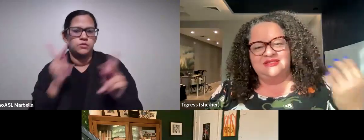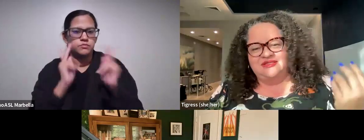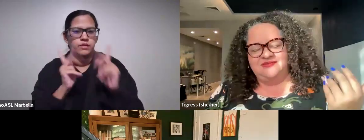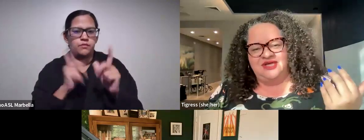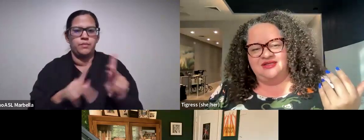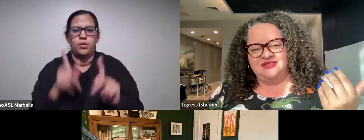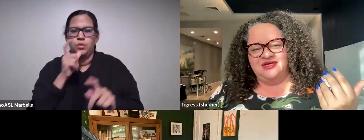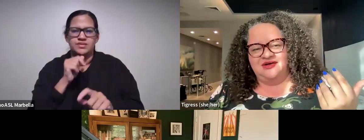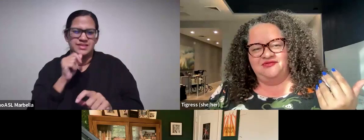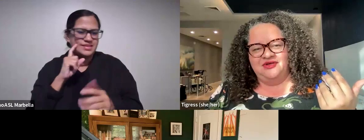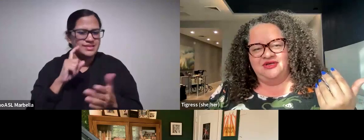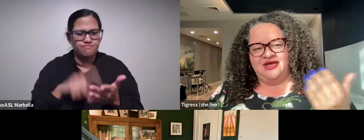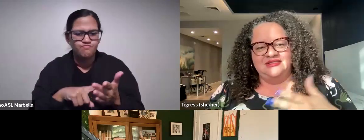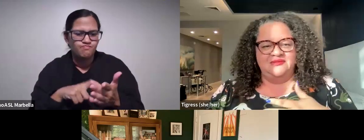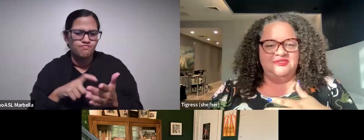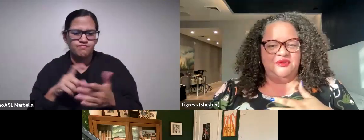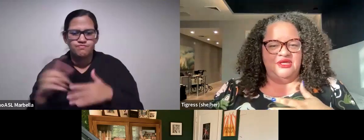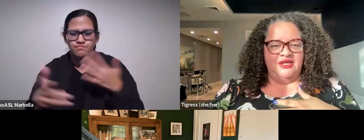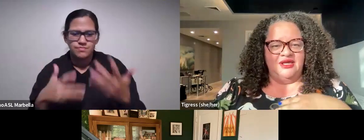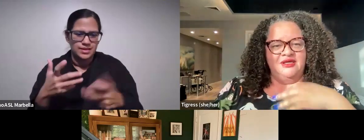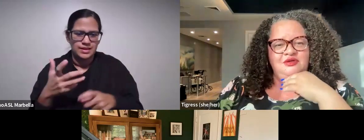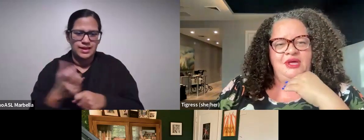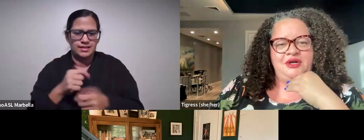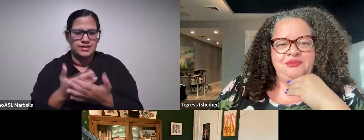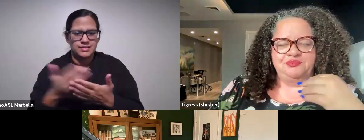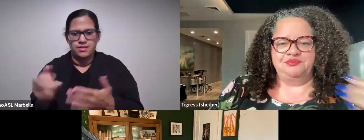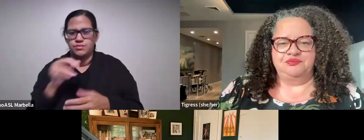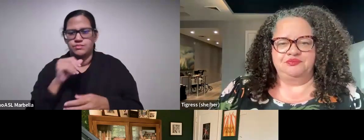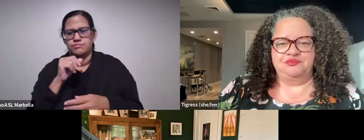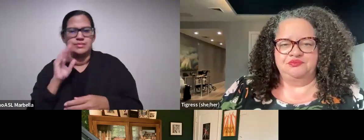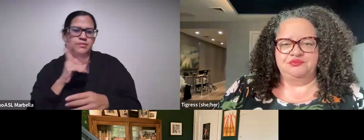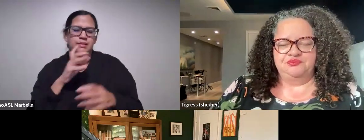didn't seem to get this stuff and seem to be getting it a little better? Oh,